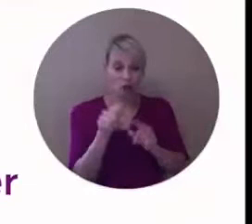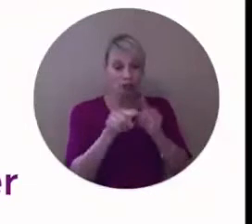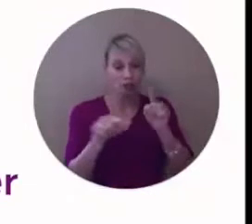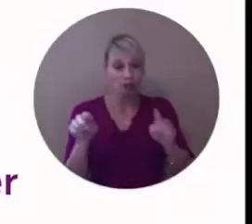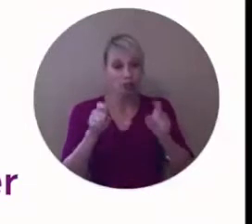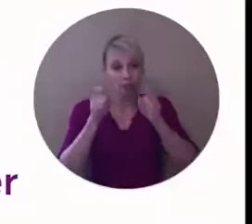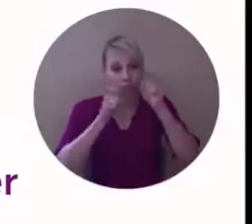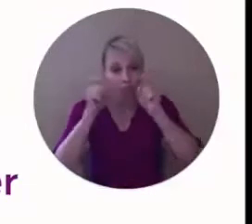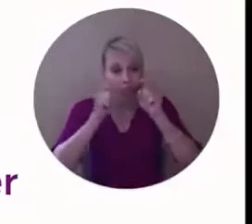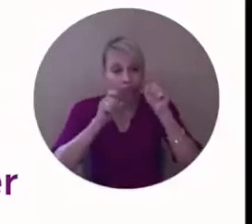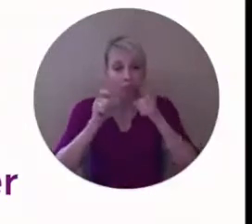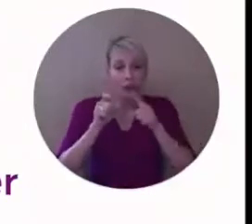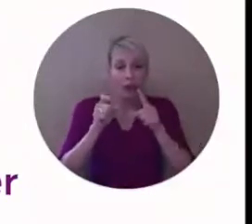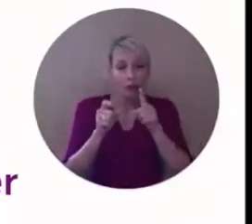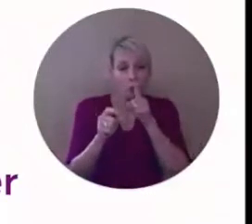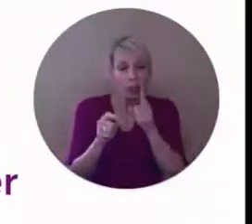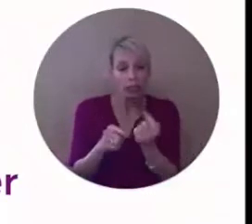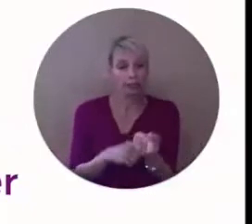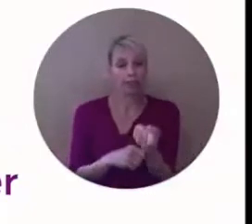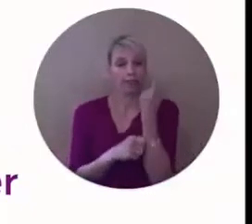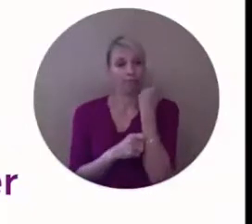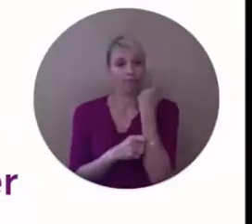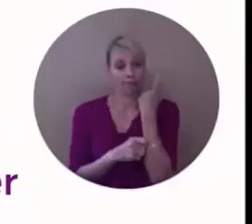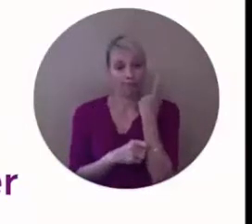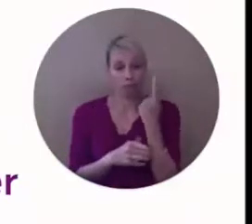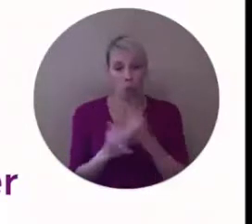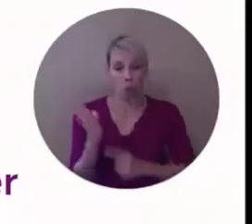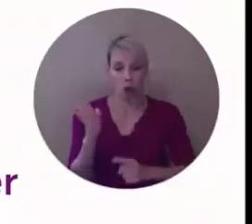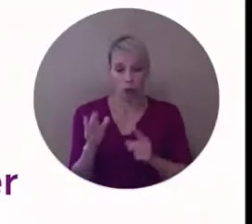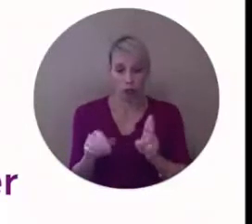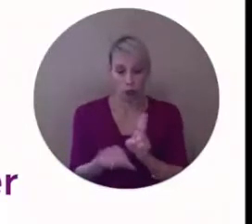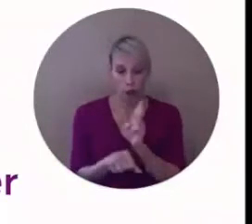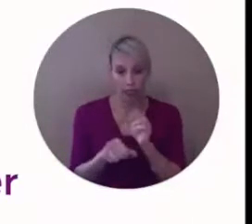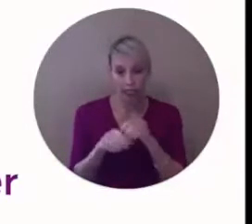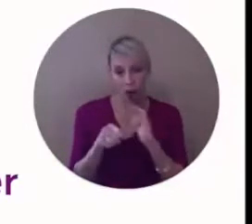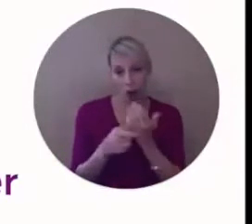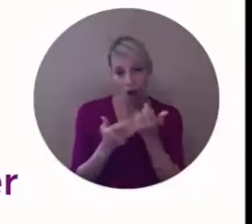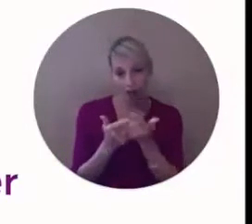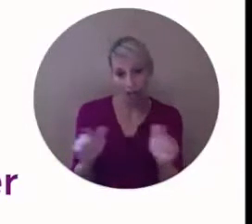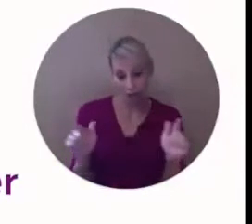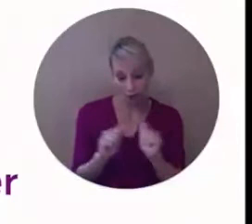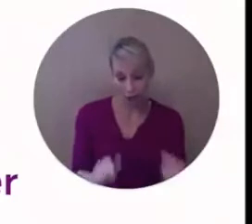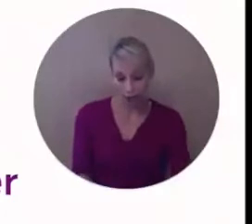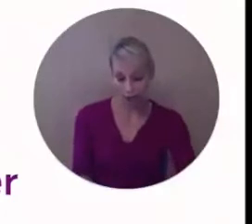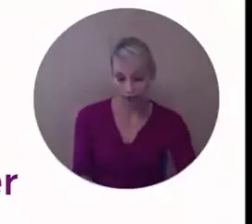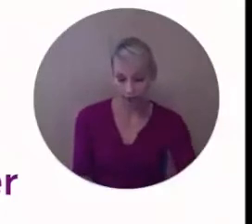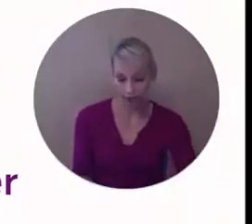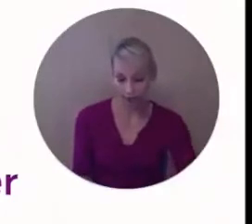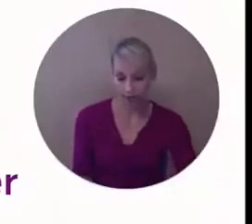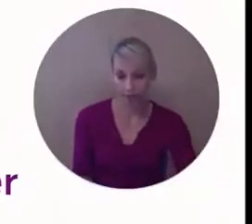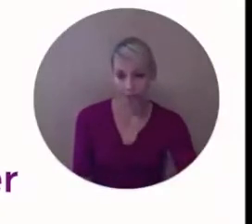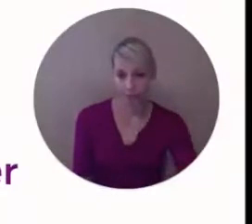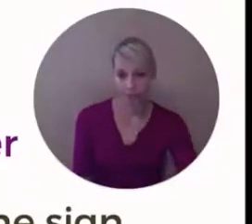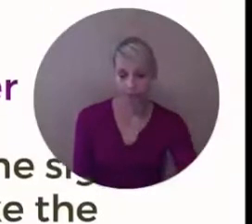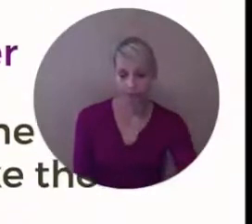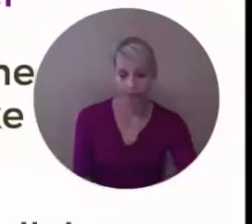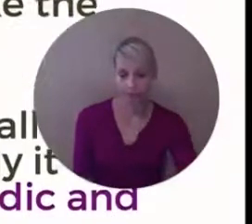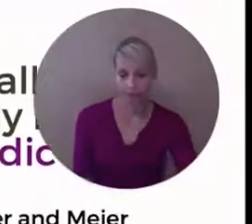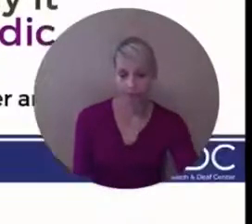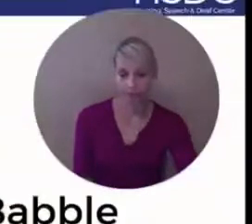with those facial expressions that are exaggerated to help make sure that our babies are understanding language.